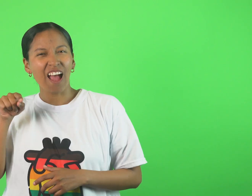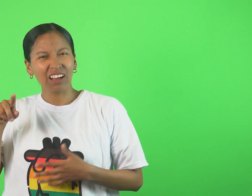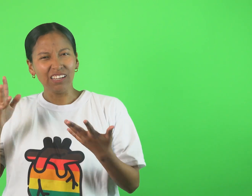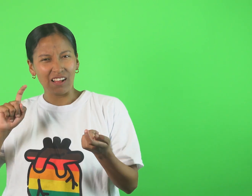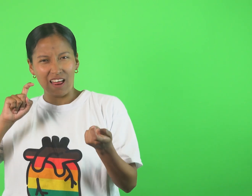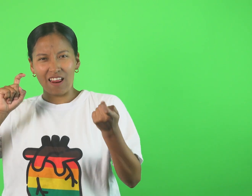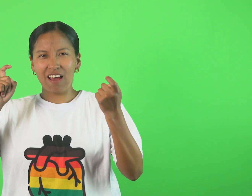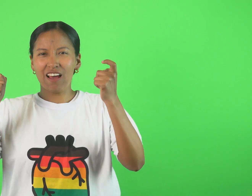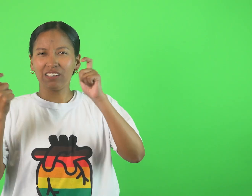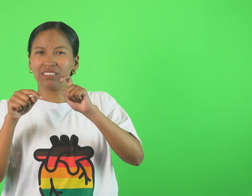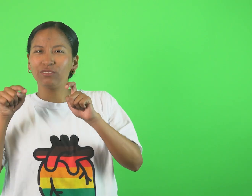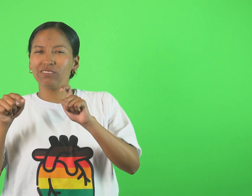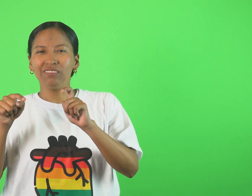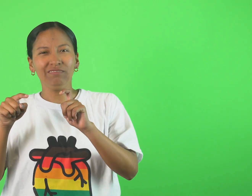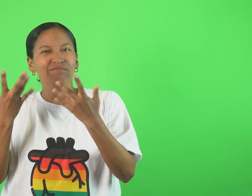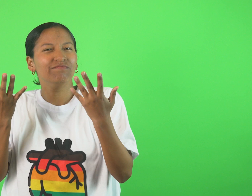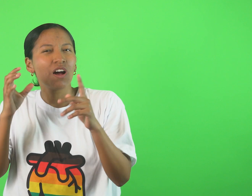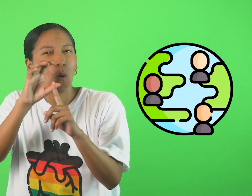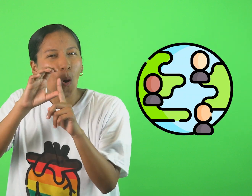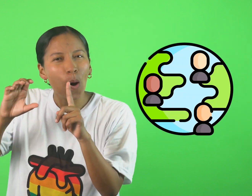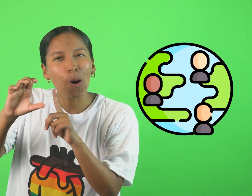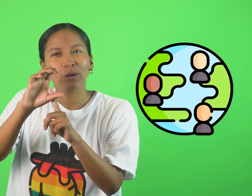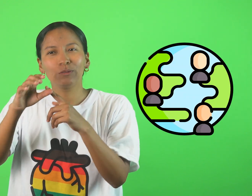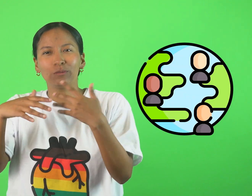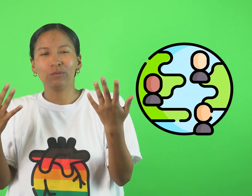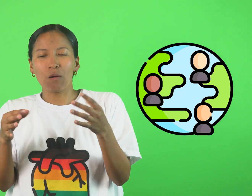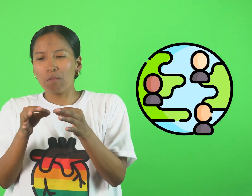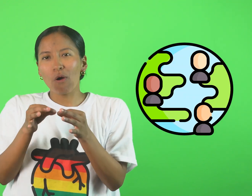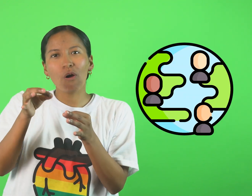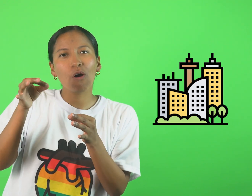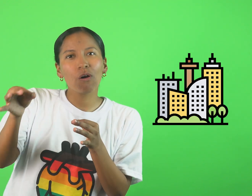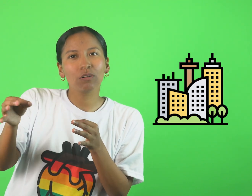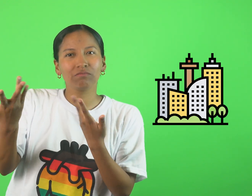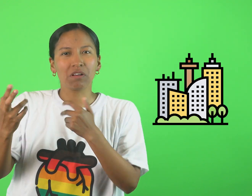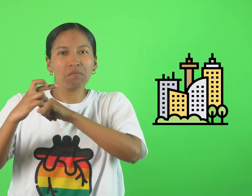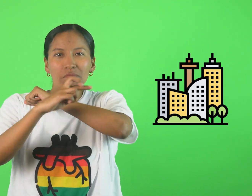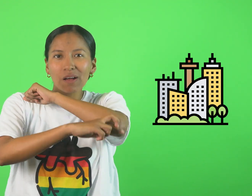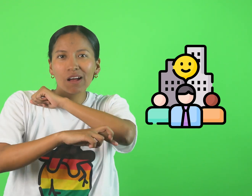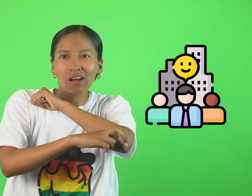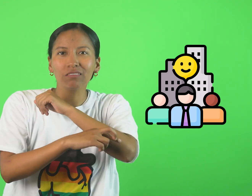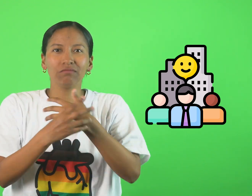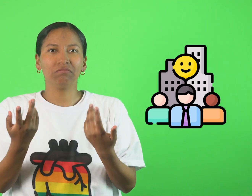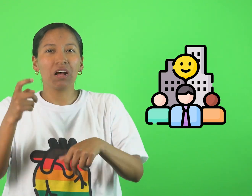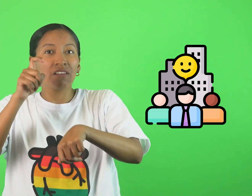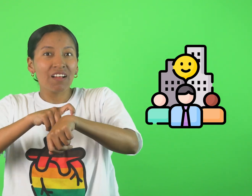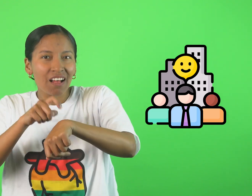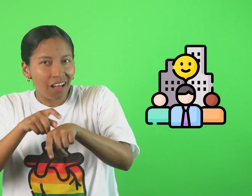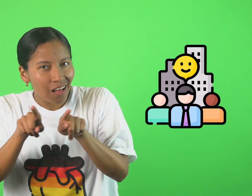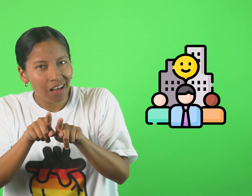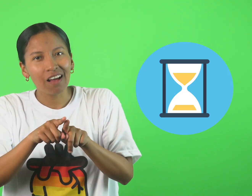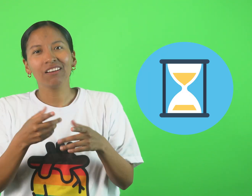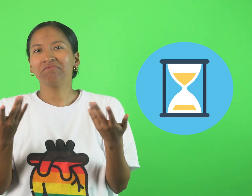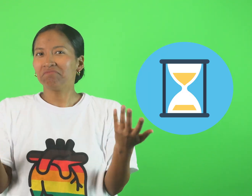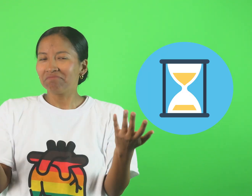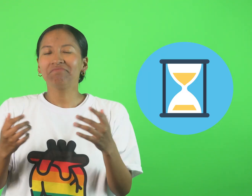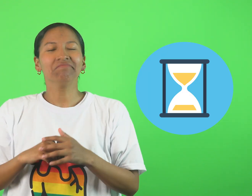This changes according to culture, country and even time.